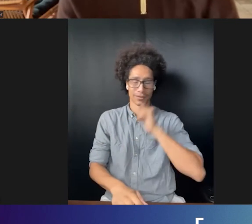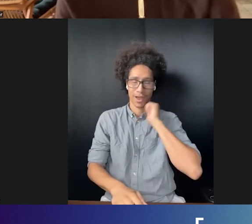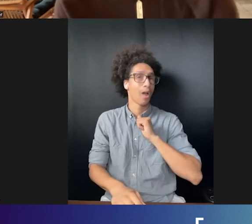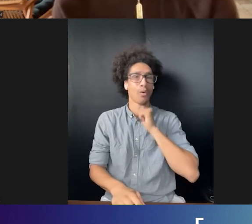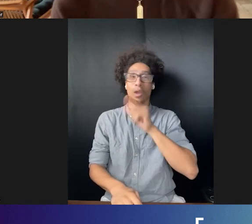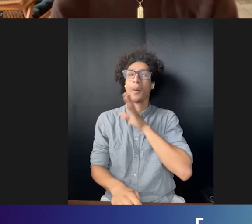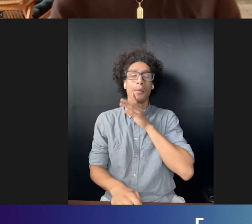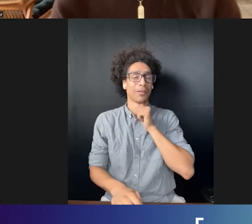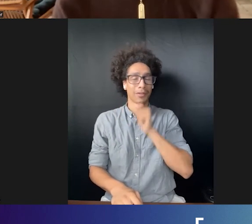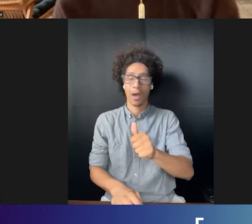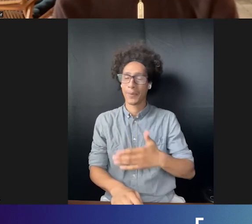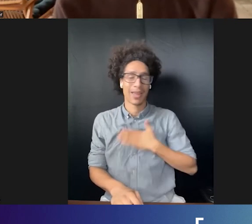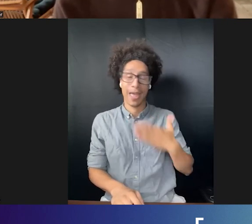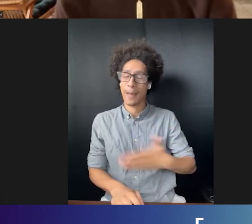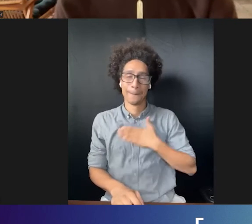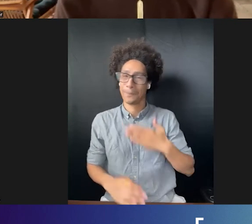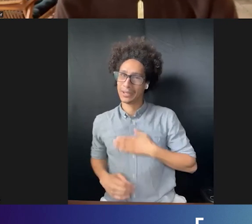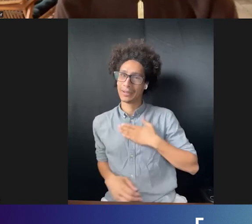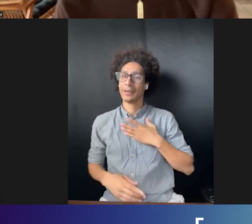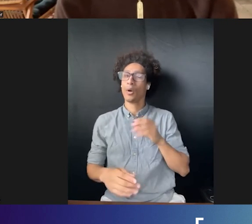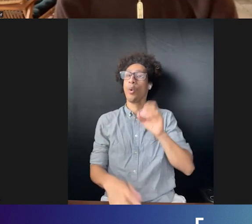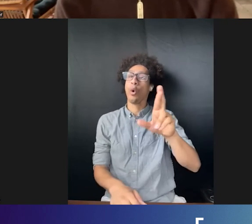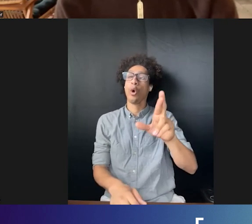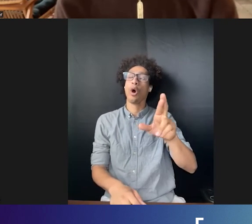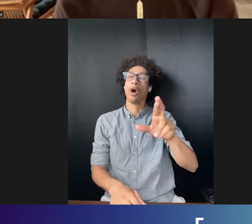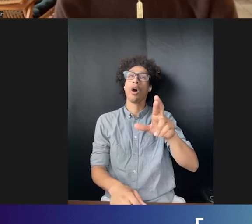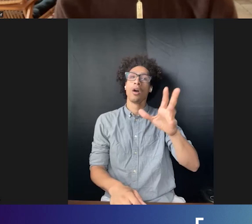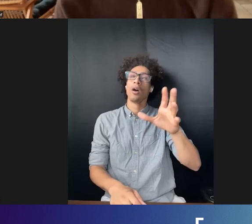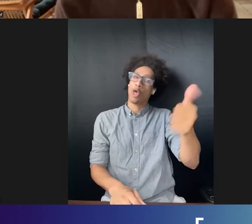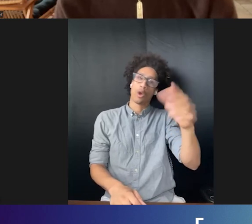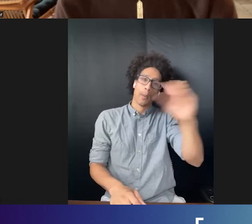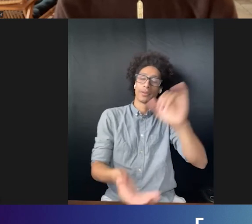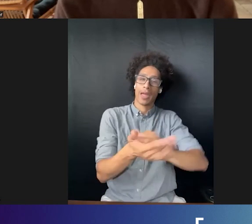or any companies that have strong output deals with them. So I you know, it's really been